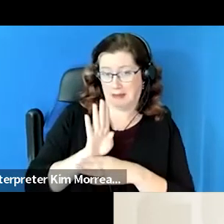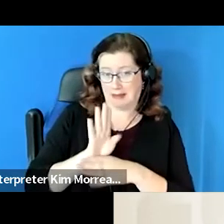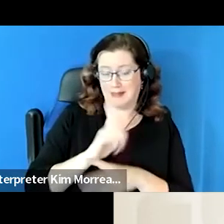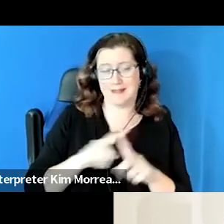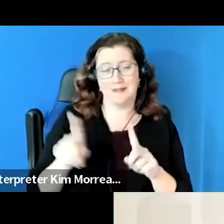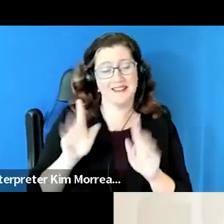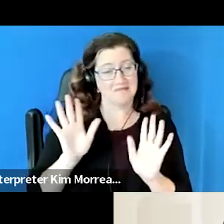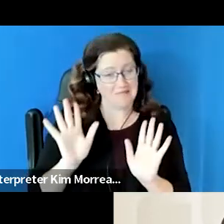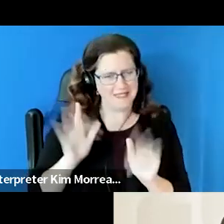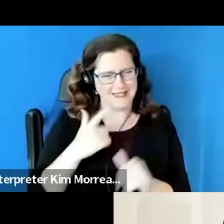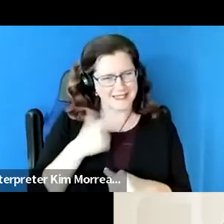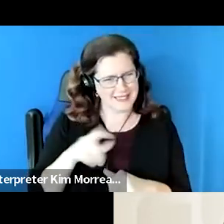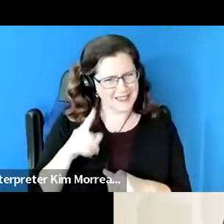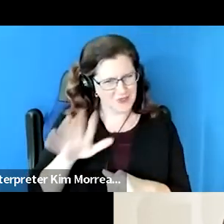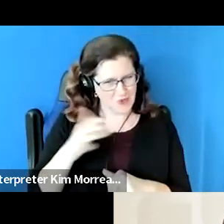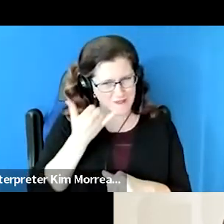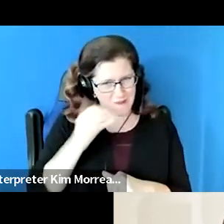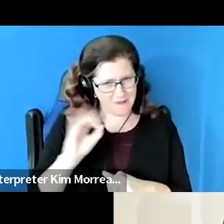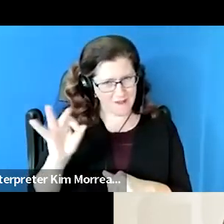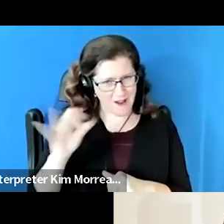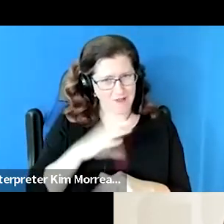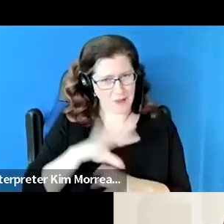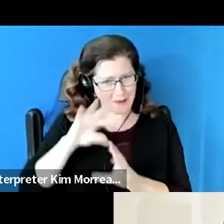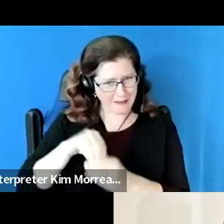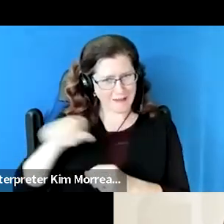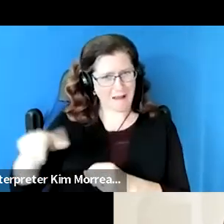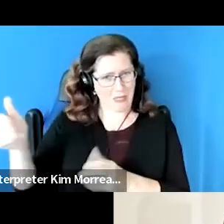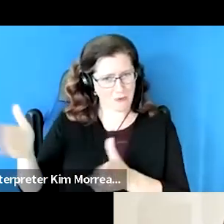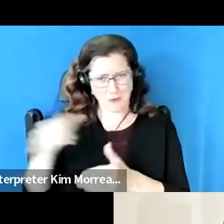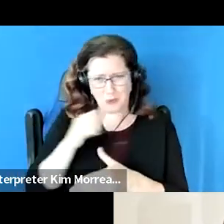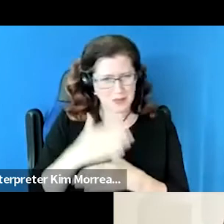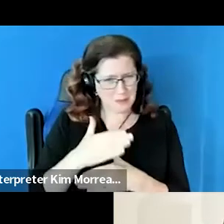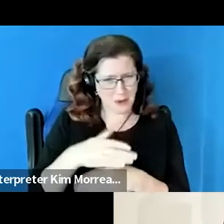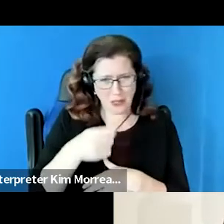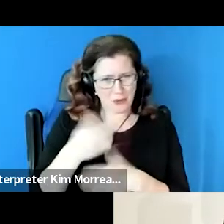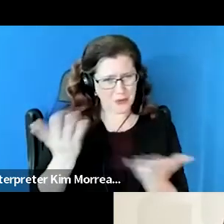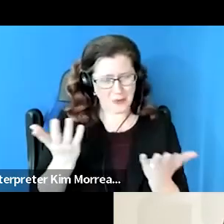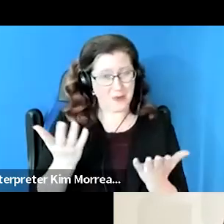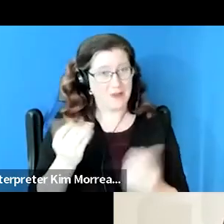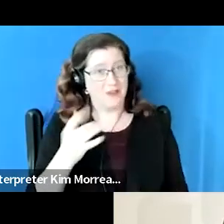why don't you turn your phone off and put it in another room so it doesn't bother you? Like, if I'm reaching out to you,